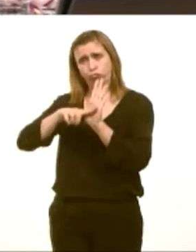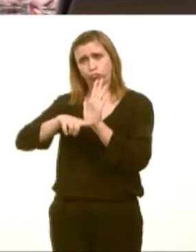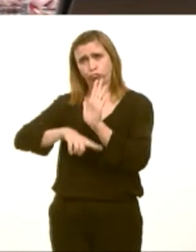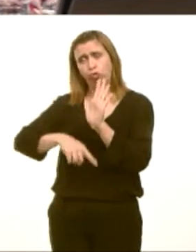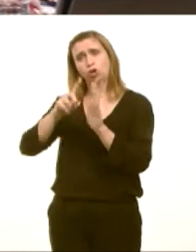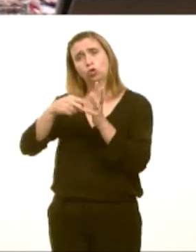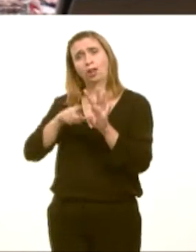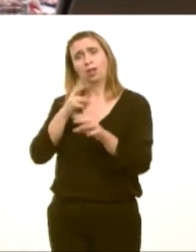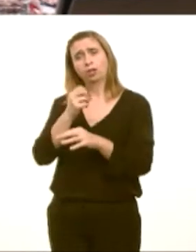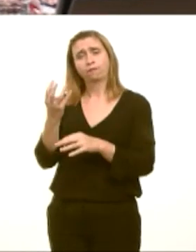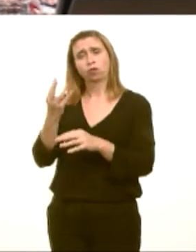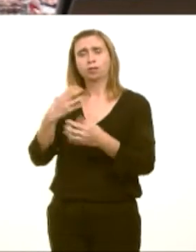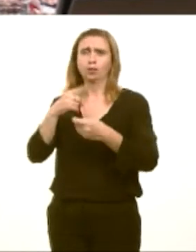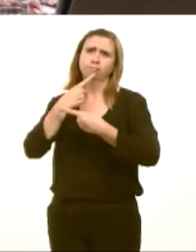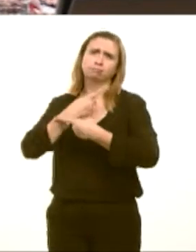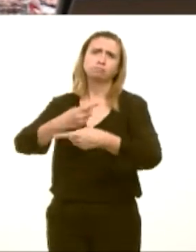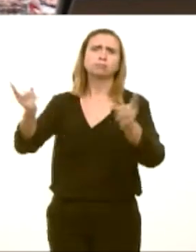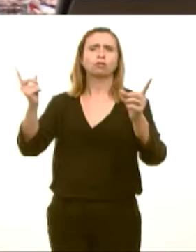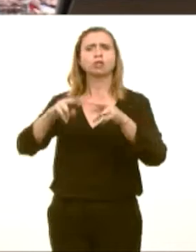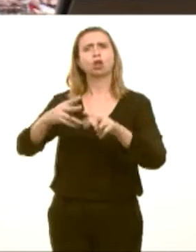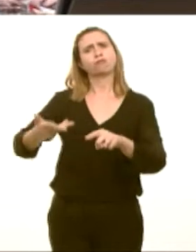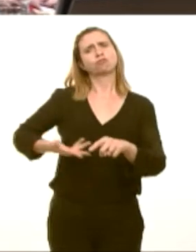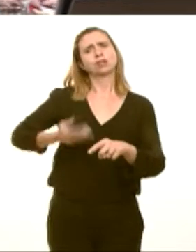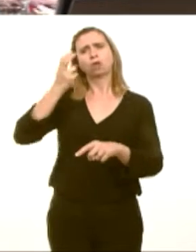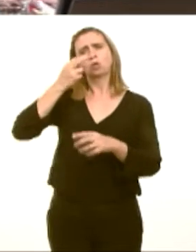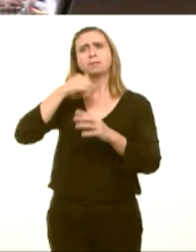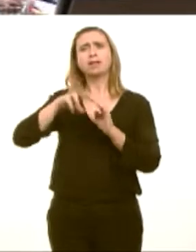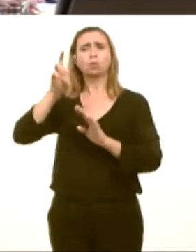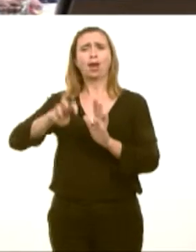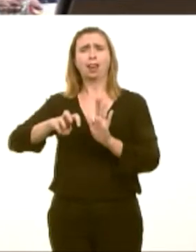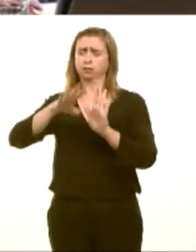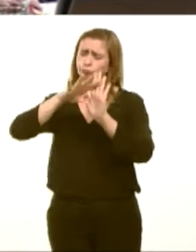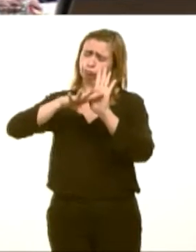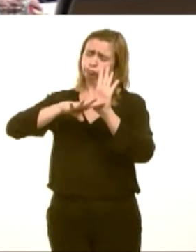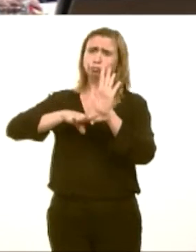the declaration of rights for older people in Walesóthatís very clear about what is